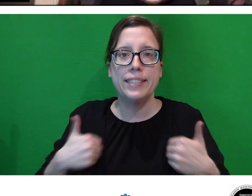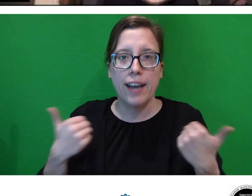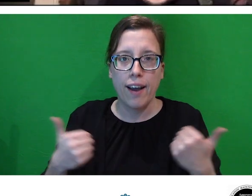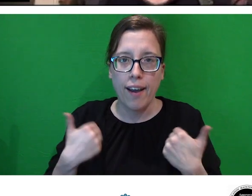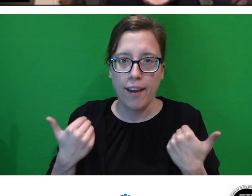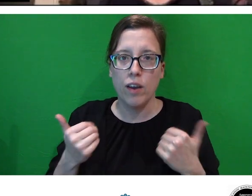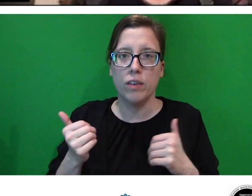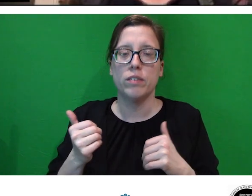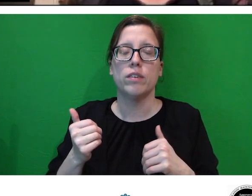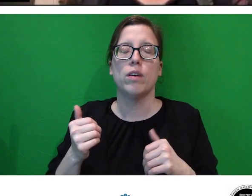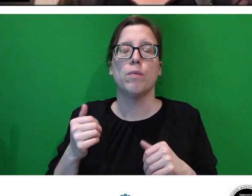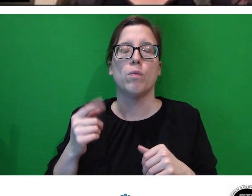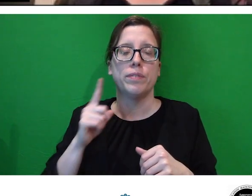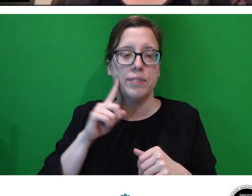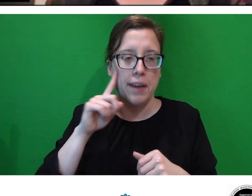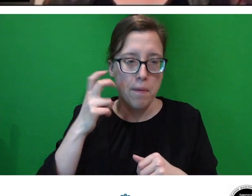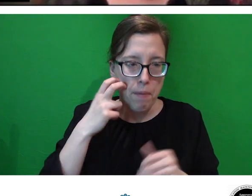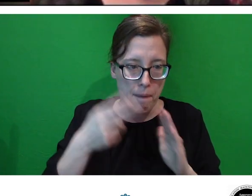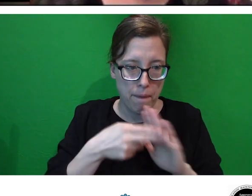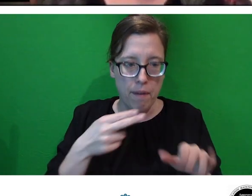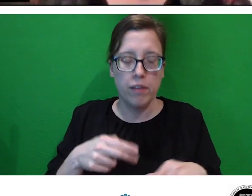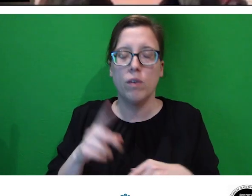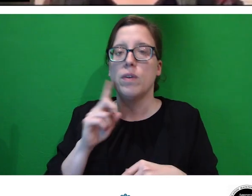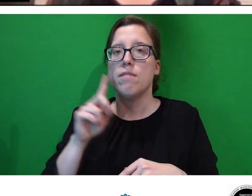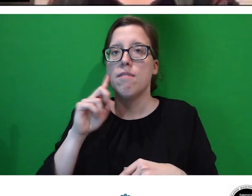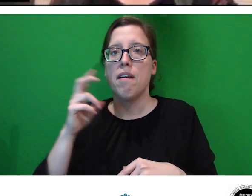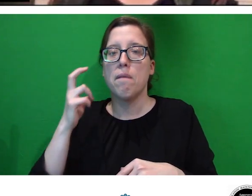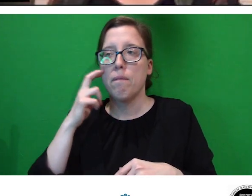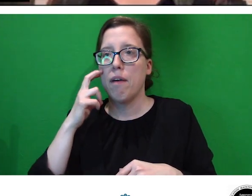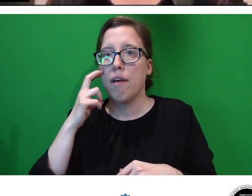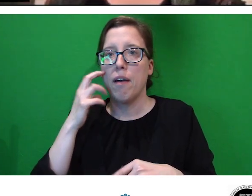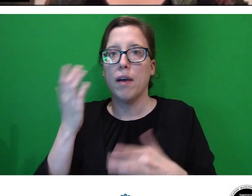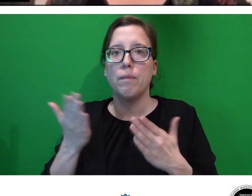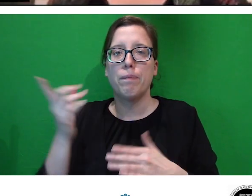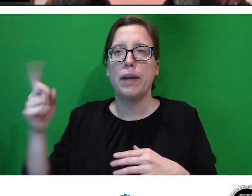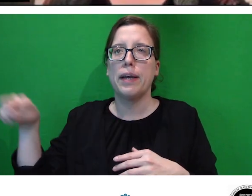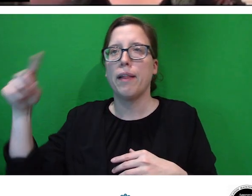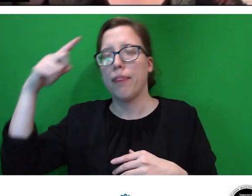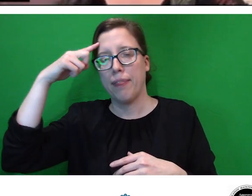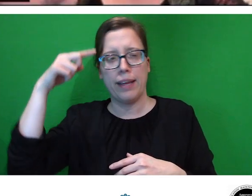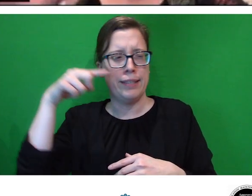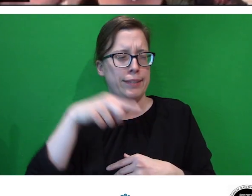For kids who experience deafblindness, and most especially, for kids who are very young